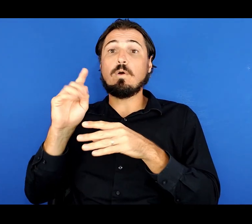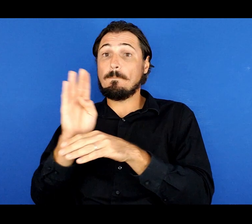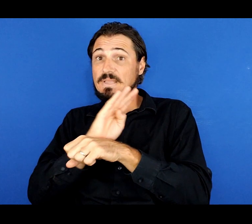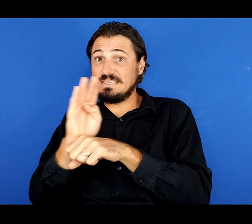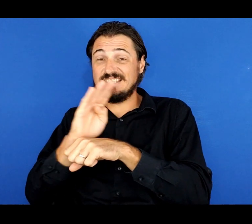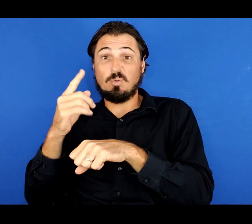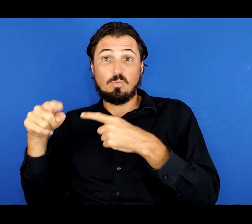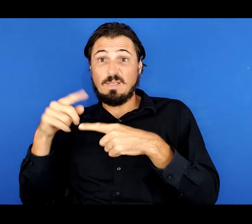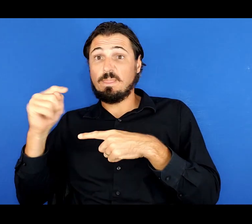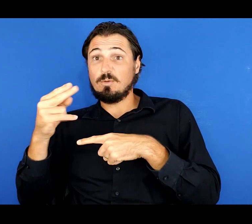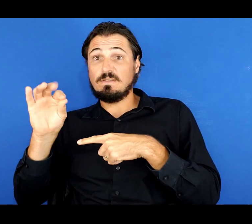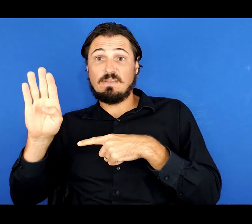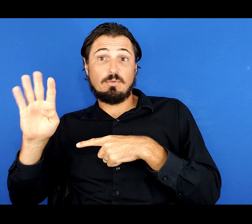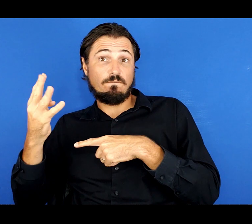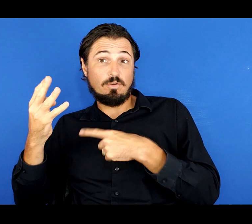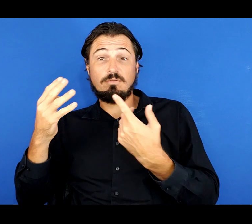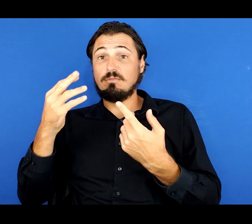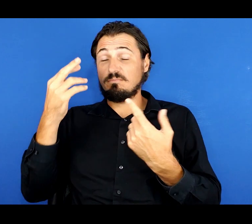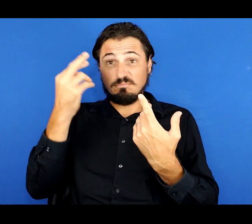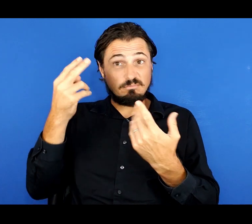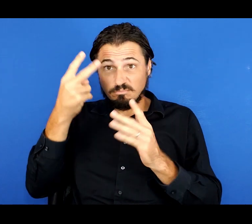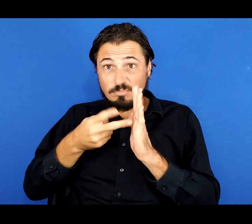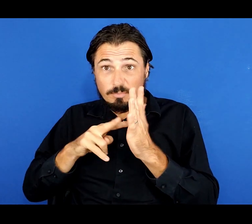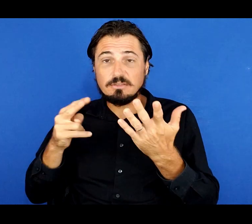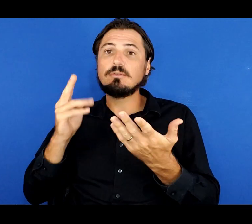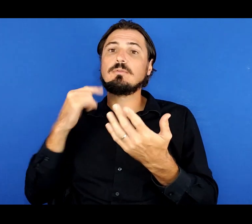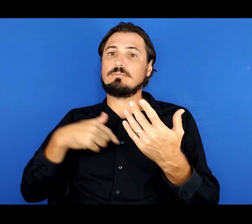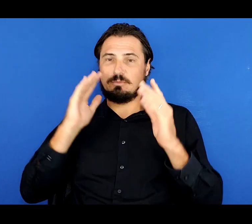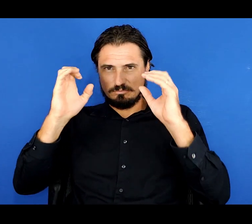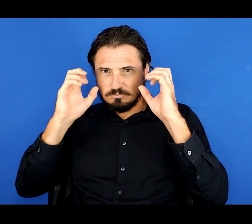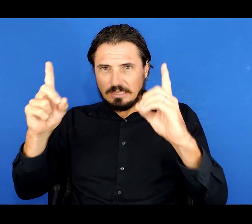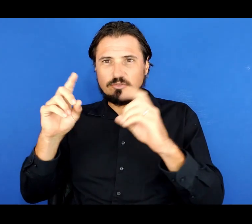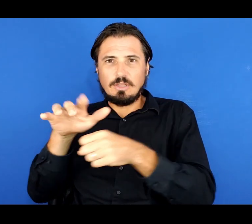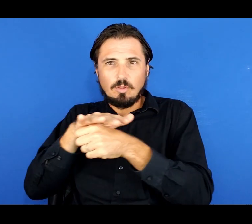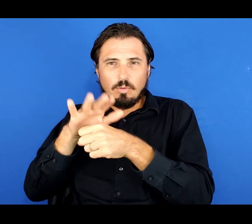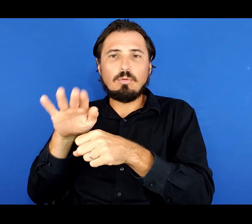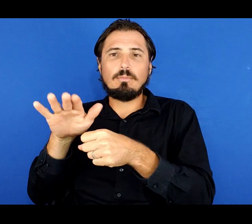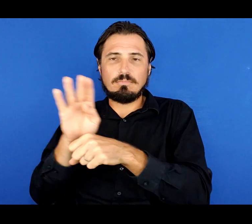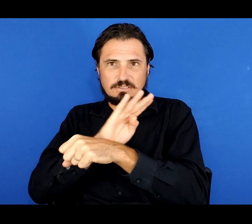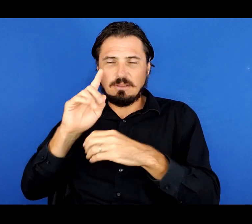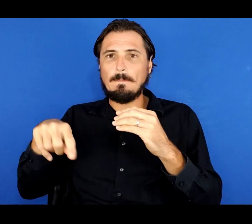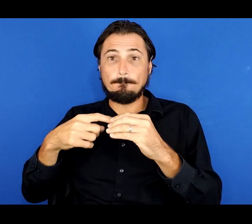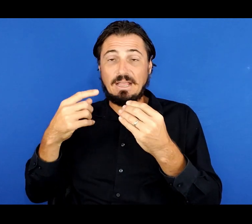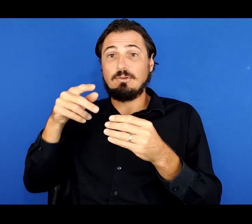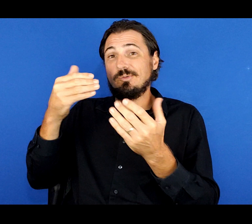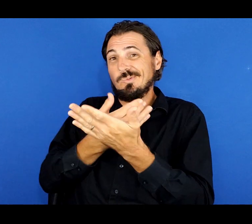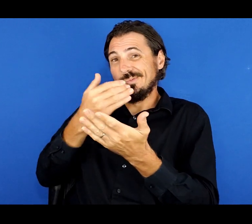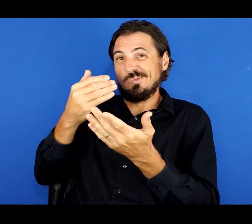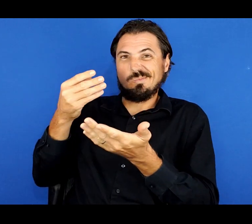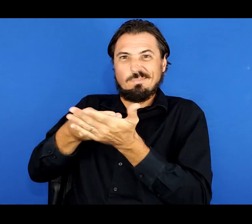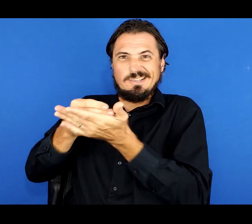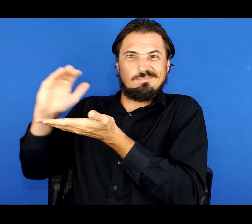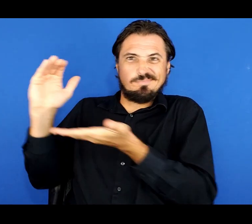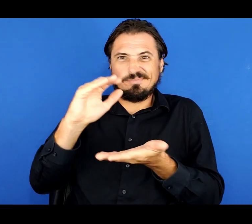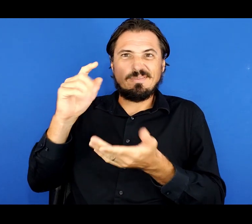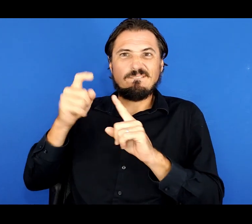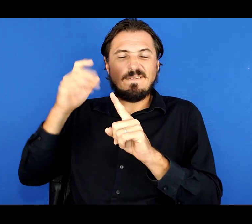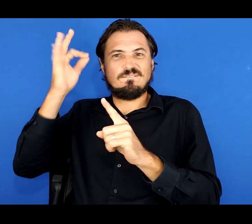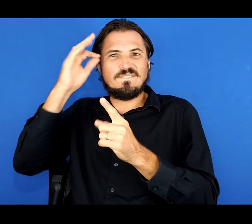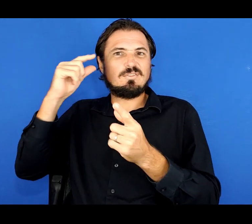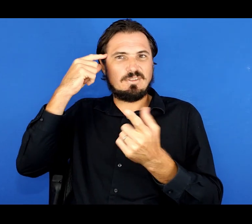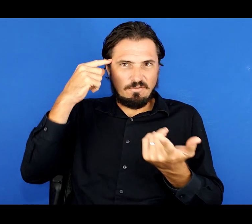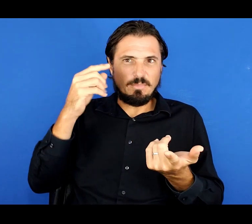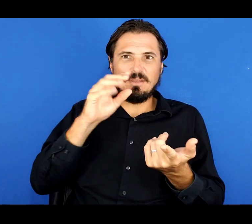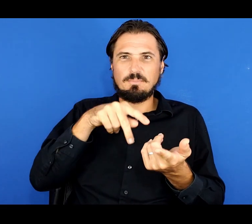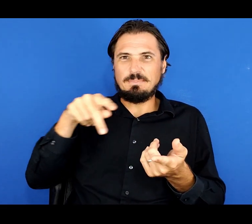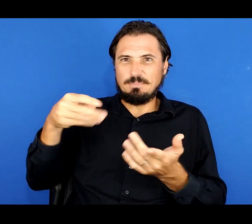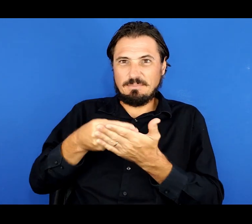The purpose of the webinar is to educate local businesses on the new round of the Paycheck Protection Program and the Shuttered Venue Operators Grant, and to provide an opportunity for